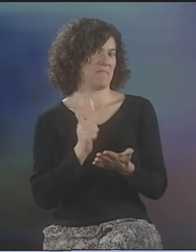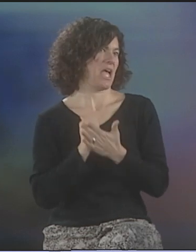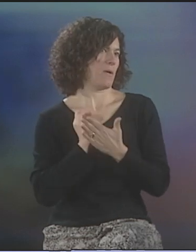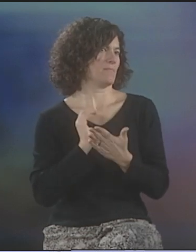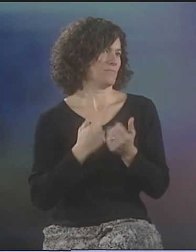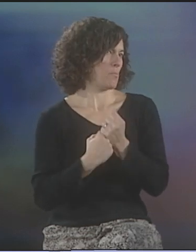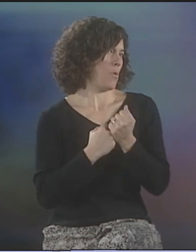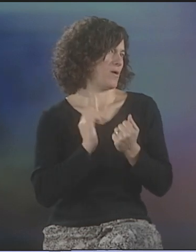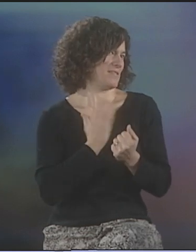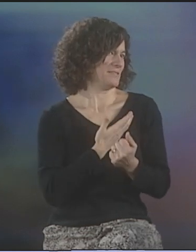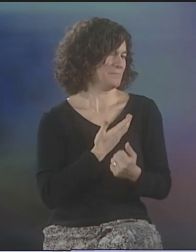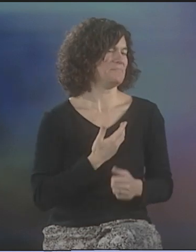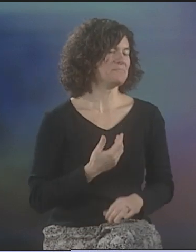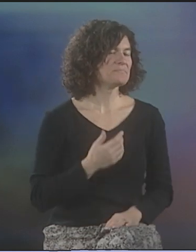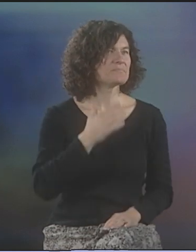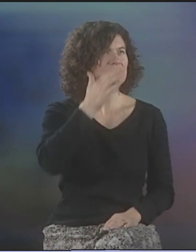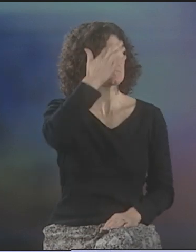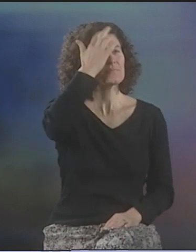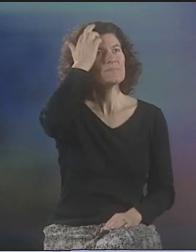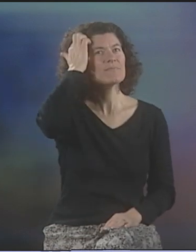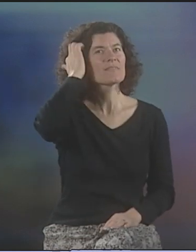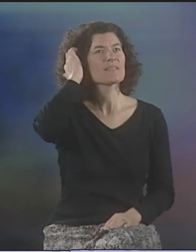ACTUALLY MAKE A LIVING FROM SHOWING OUR WORK.